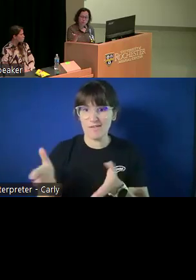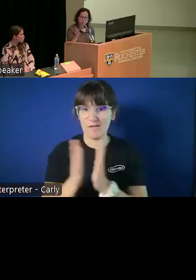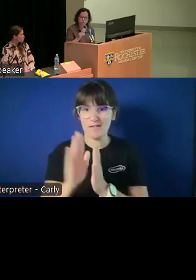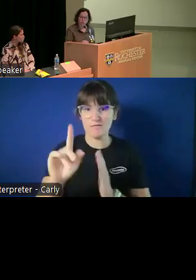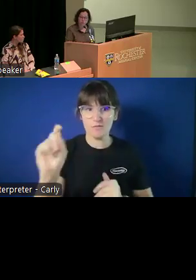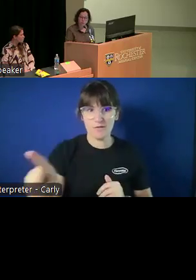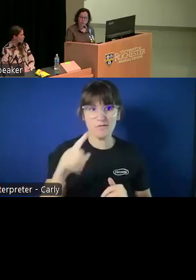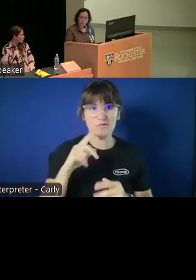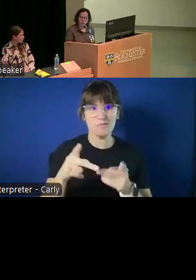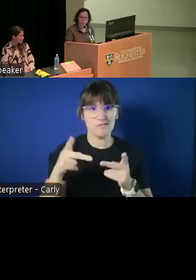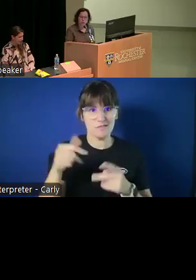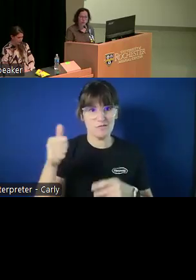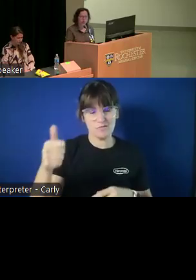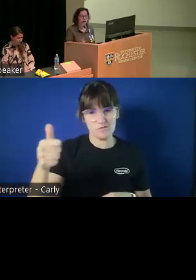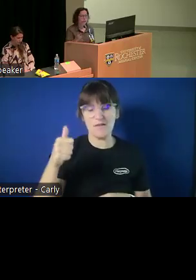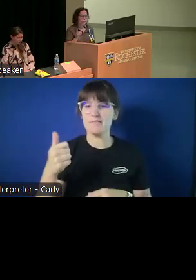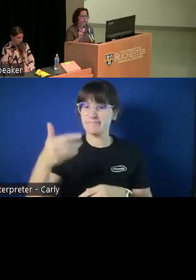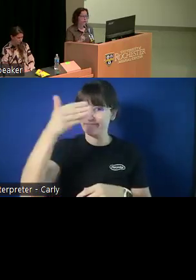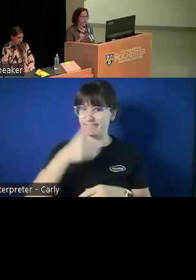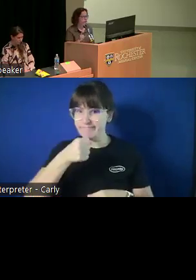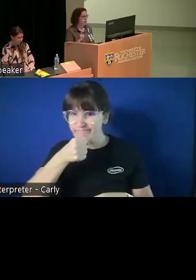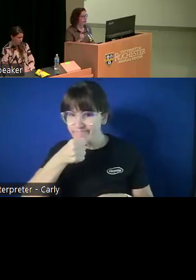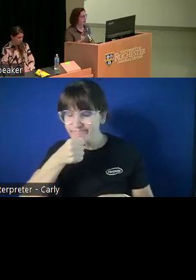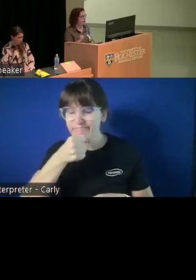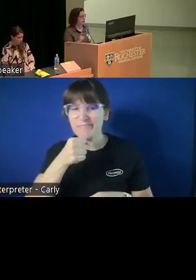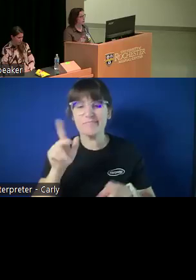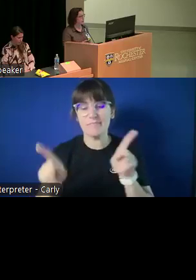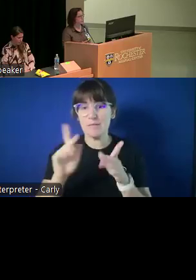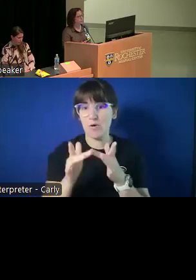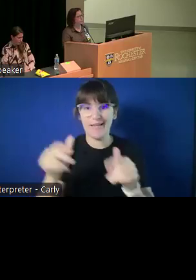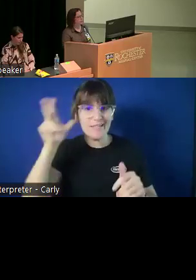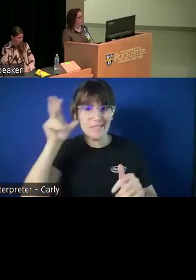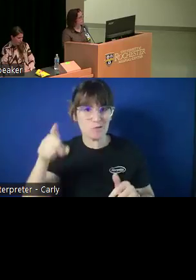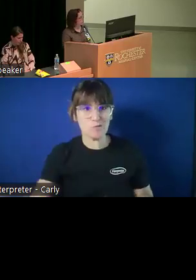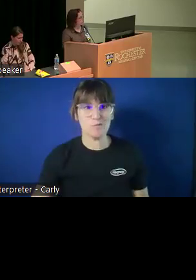position yourself in front of the microphone so that the attendees online can hear you if you're